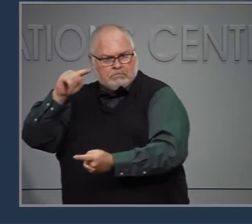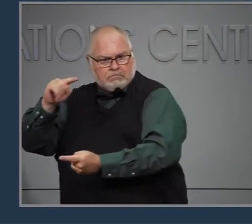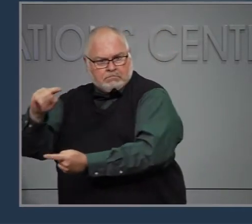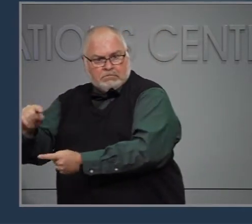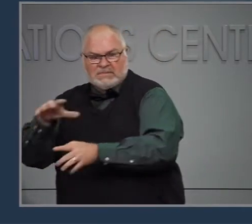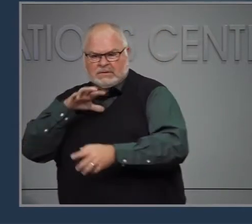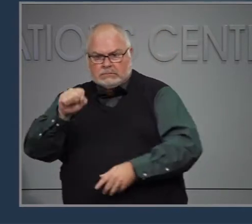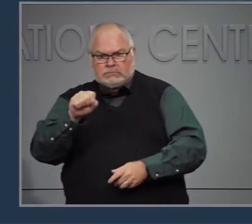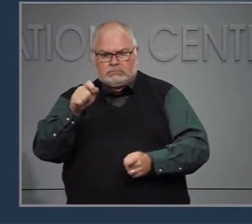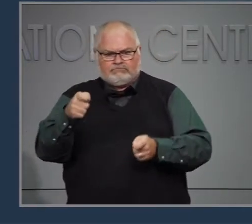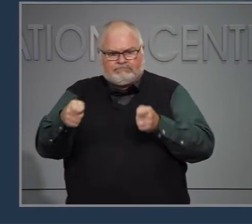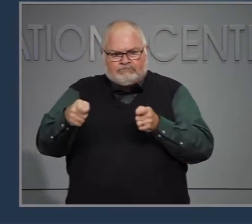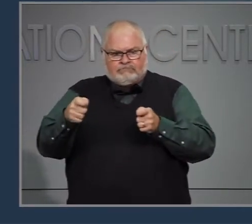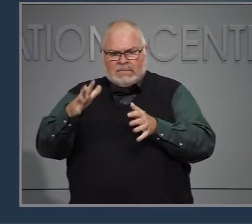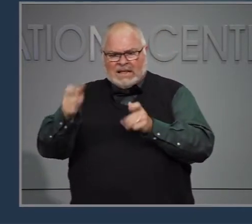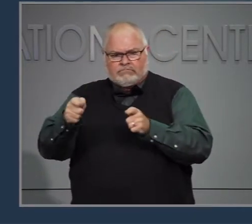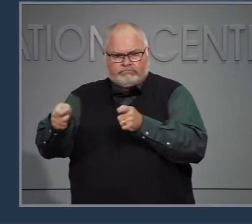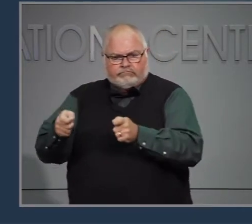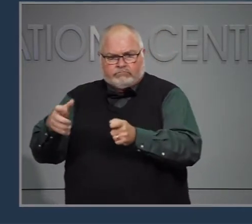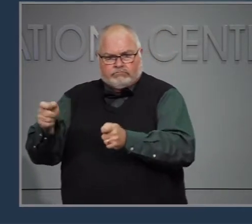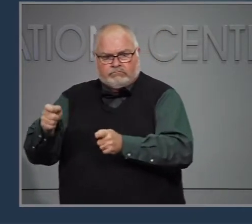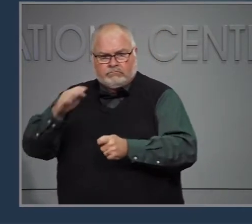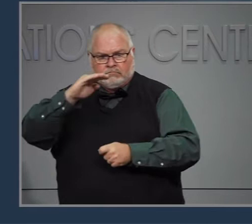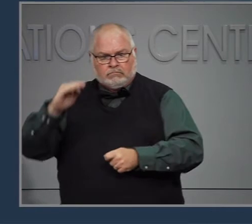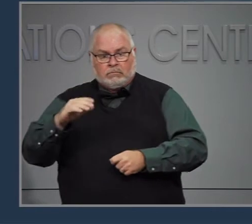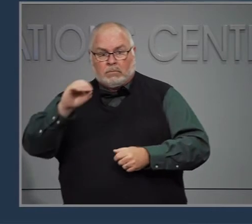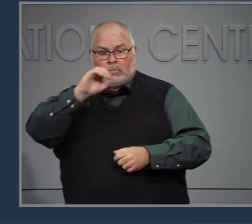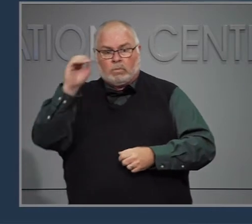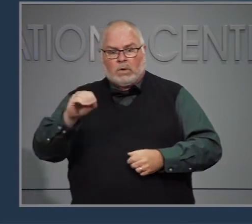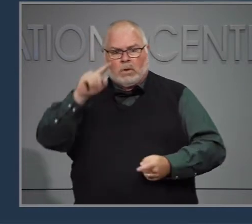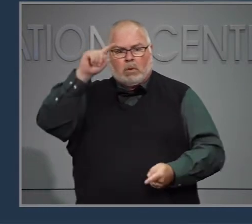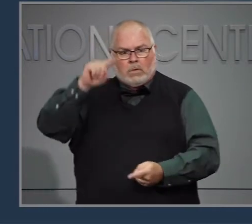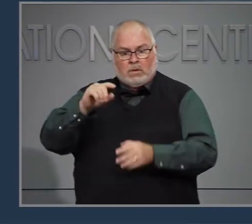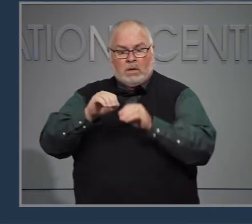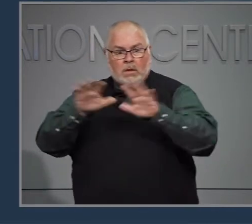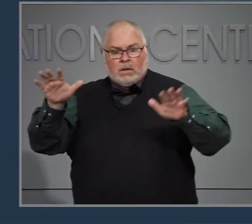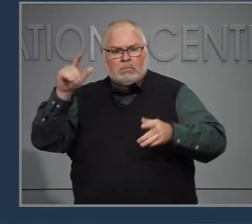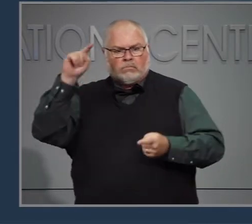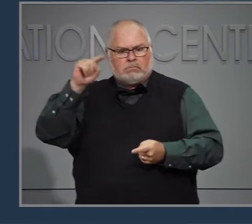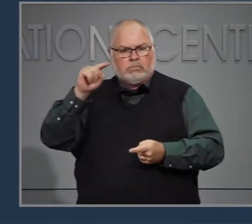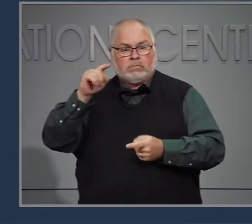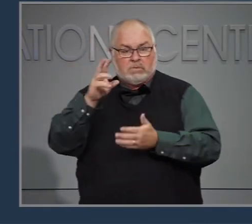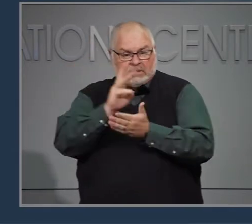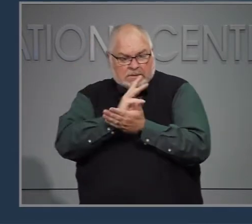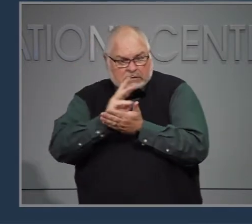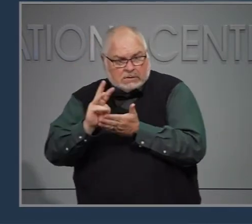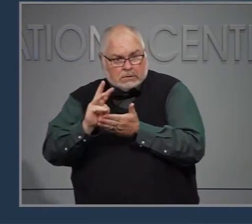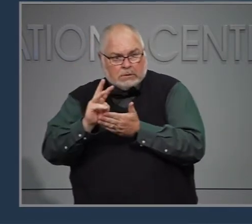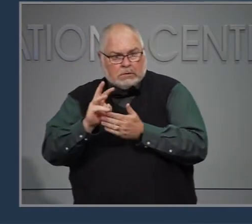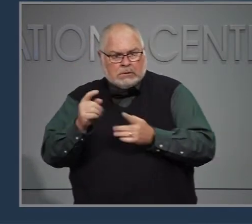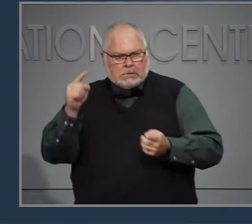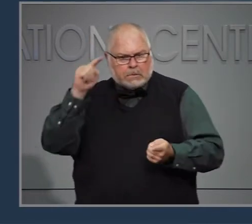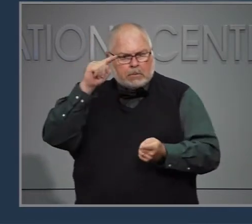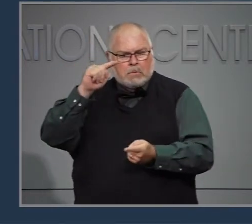YOU CAN SEE LOOKING AT THAT YELLOW LINE THE PERCENT OF OUTBREAKS LASTING LONGER THAN 6 WEEKS HAS FALLEN SIGNIFICANTLY.